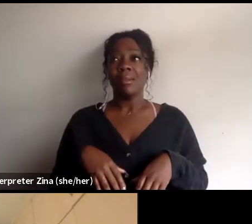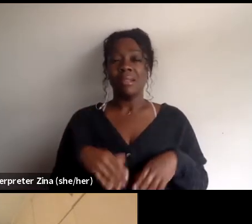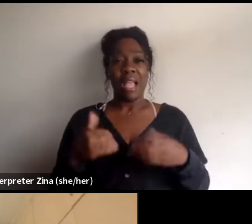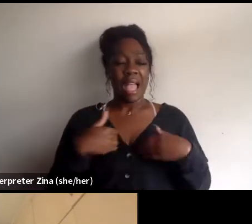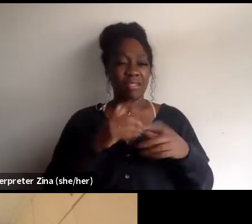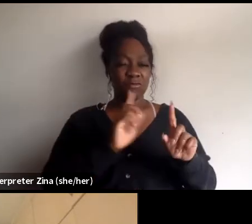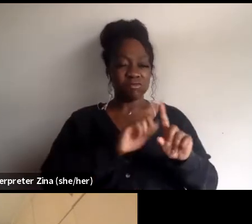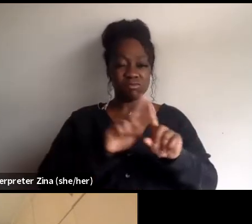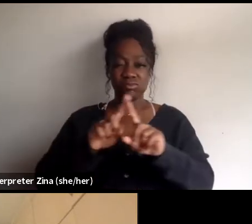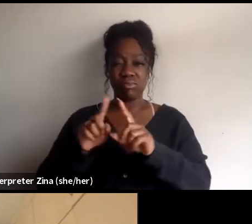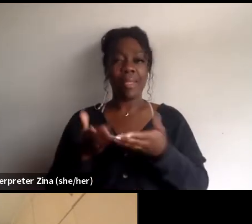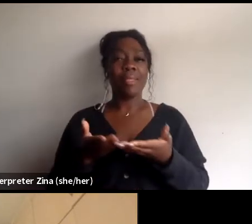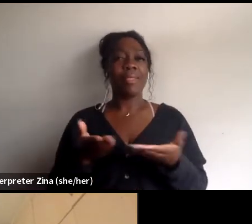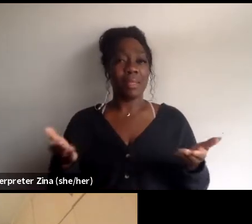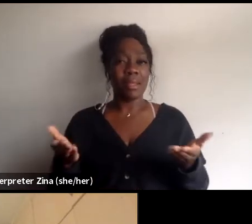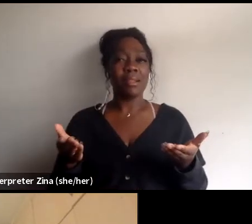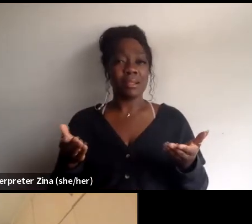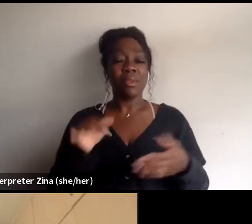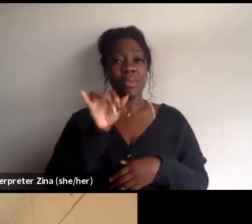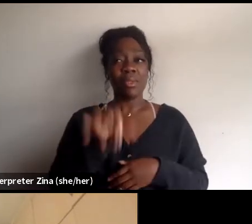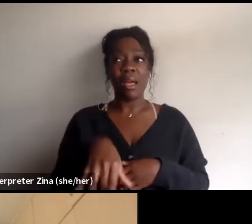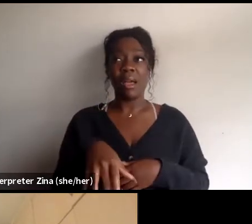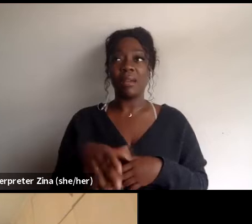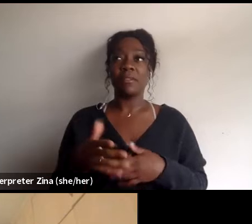but it actually was almost the,